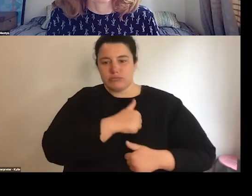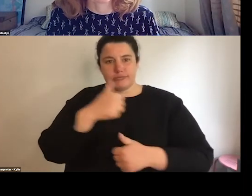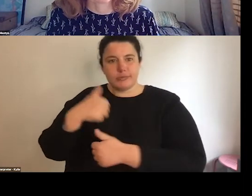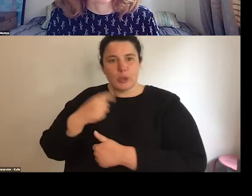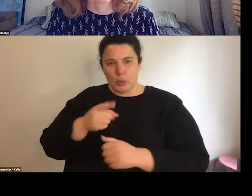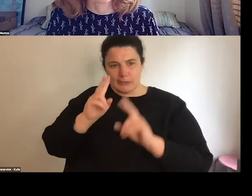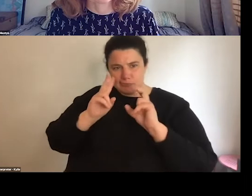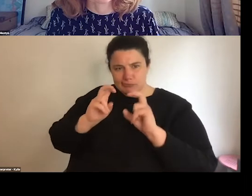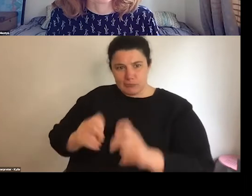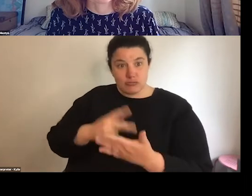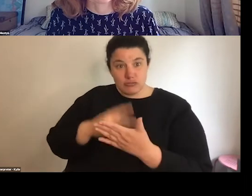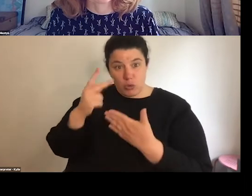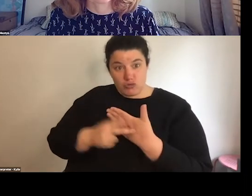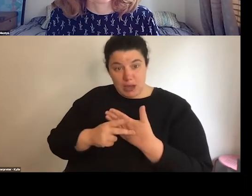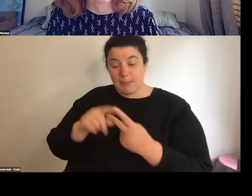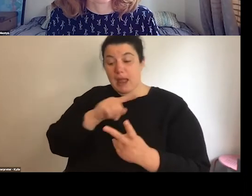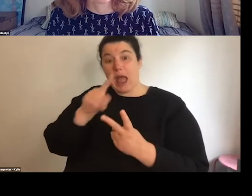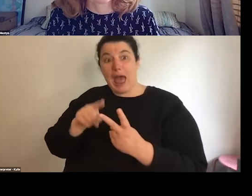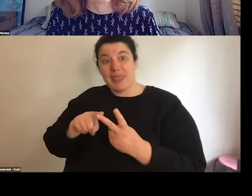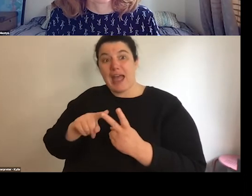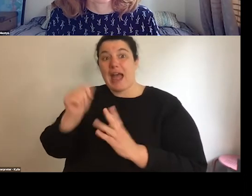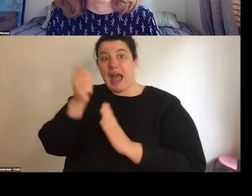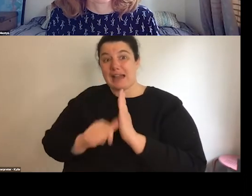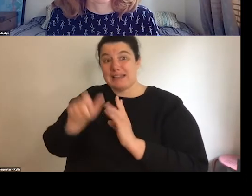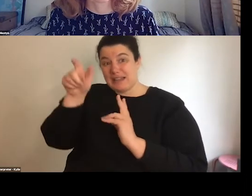is an artist who is doing a qualitative analysis.